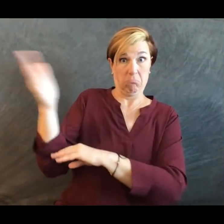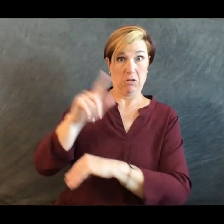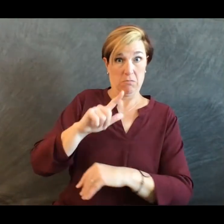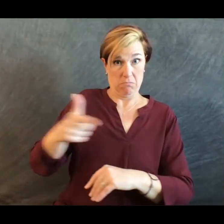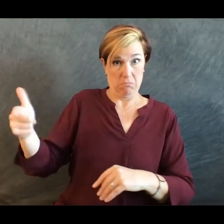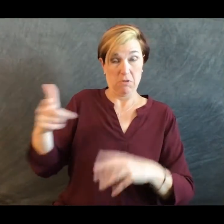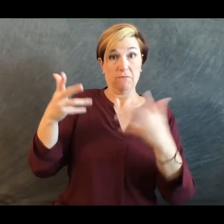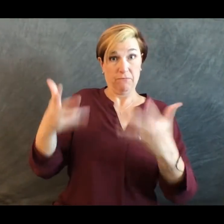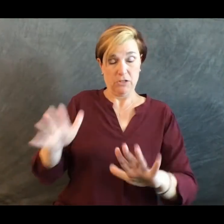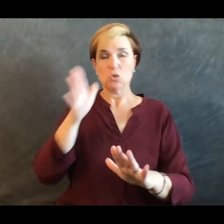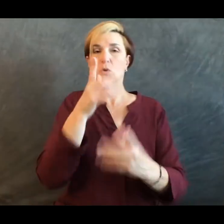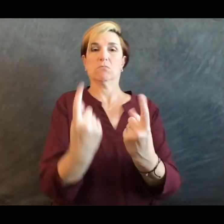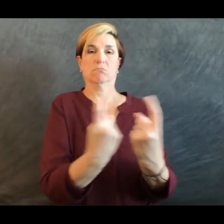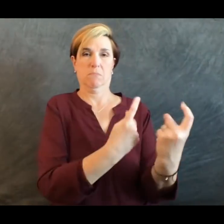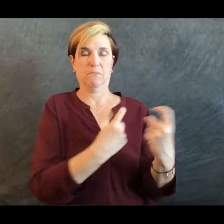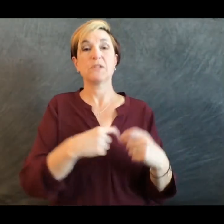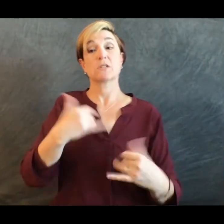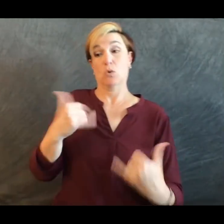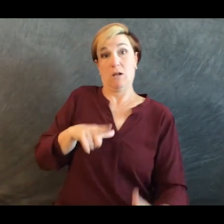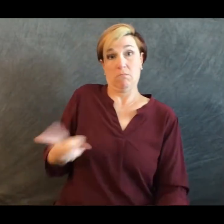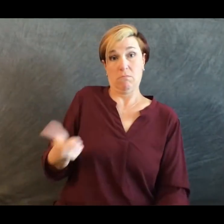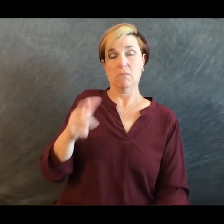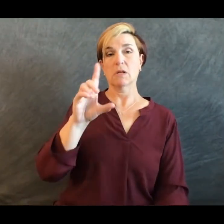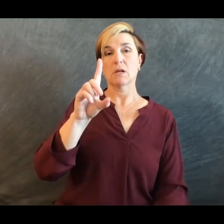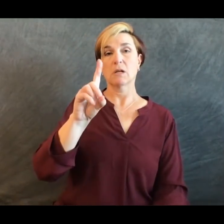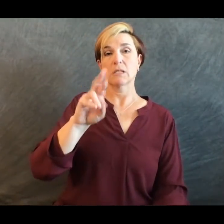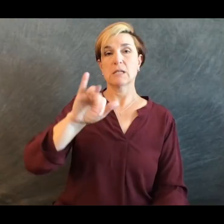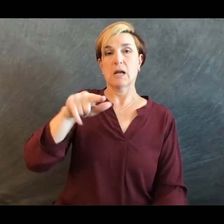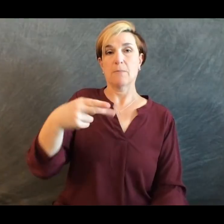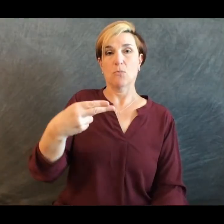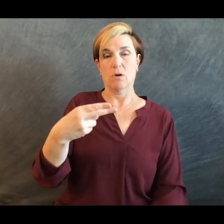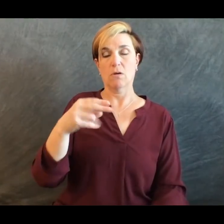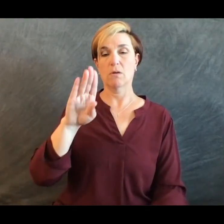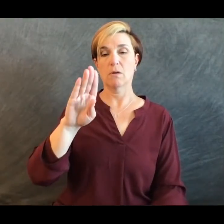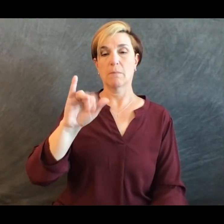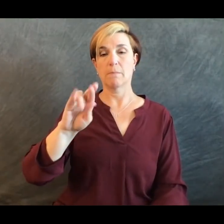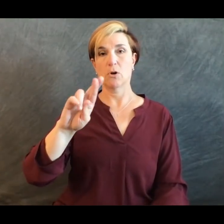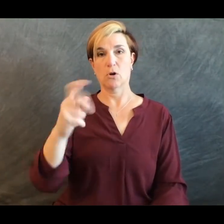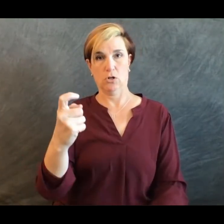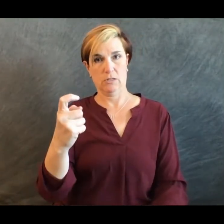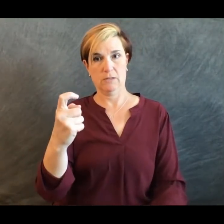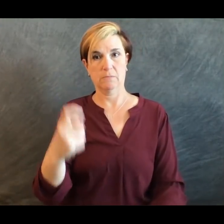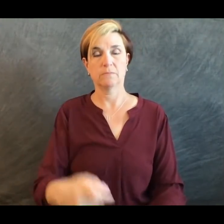and that'd be great thank you very much different president thank you for